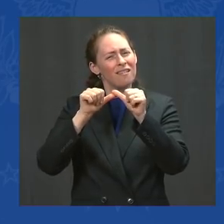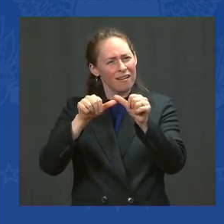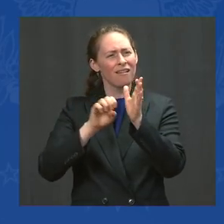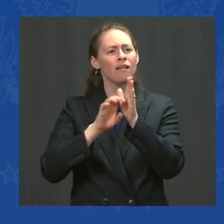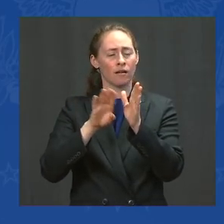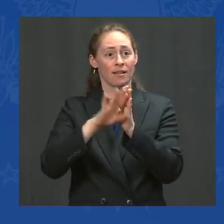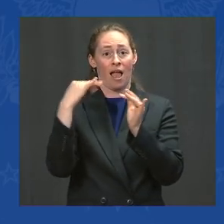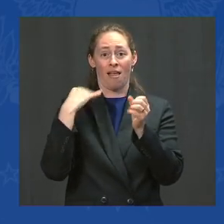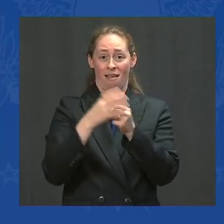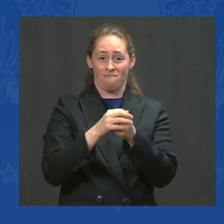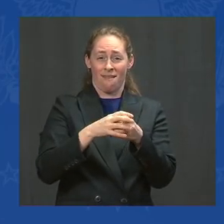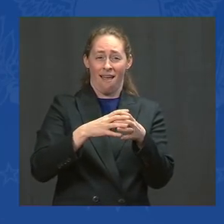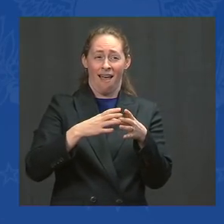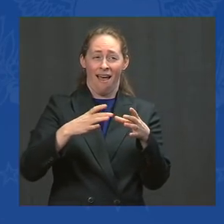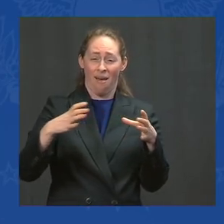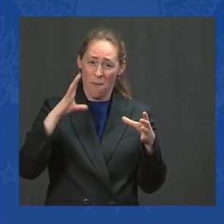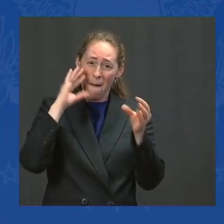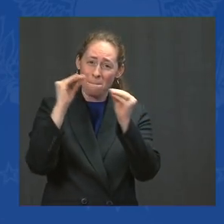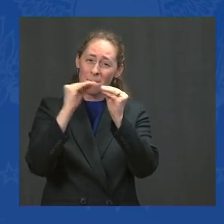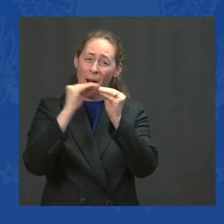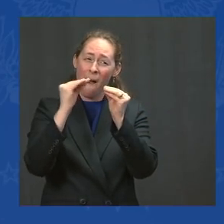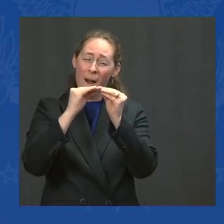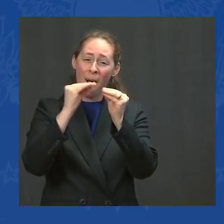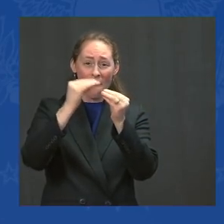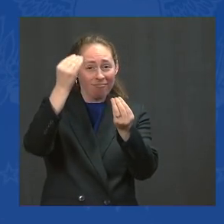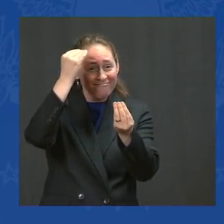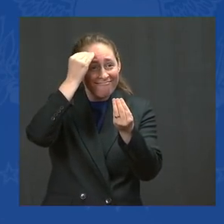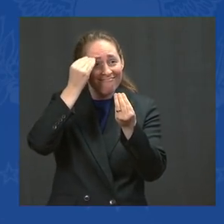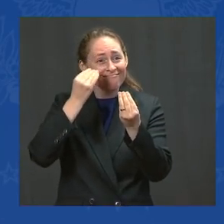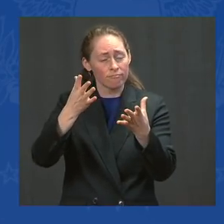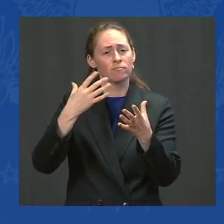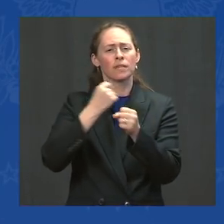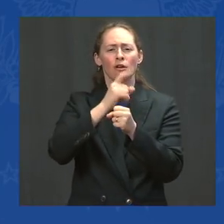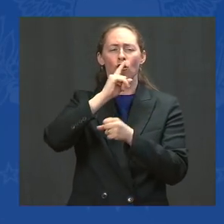one that will ensure that all Americans have an opportunity to share in it for years to come.